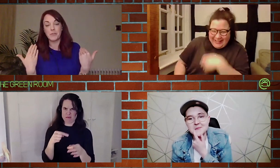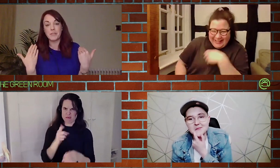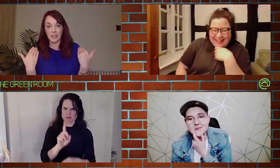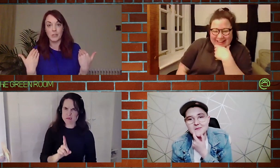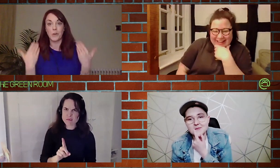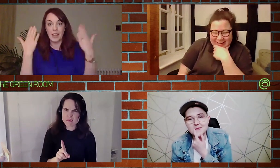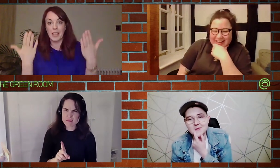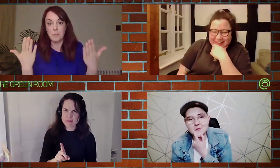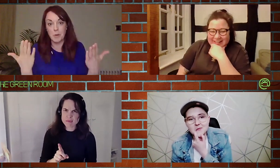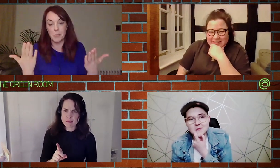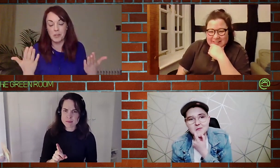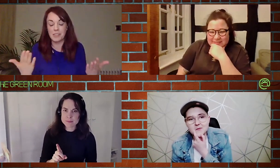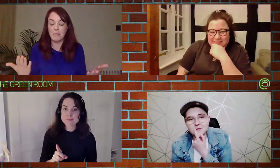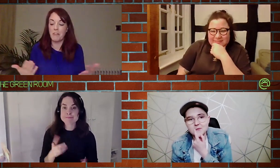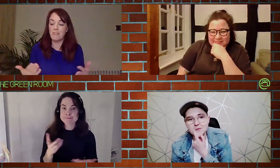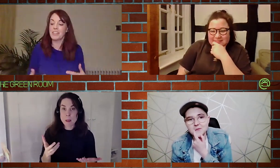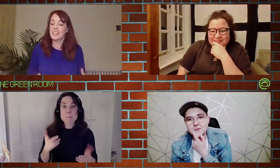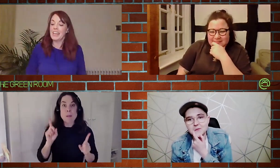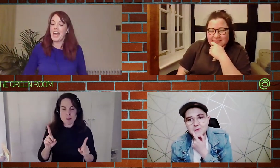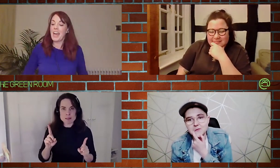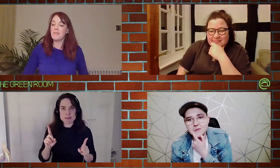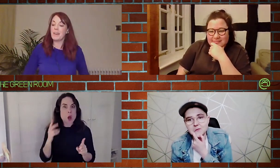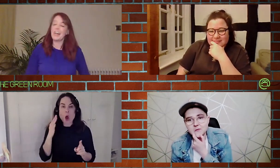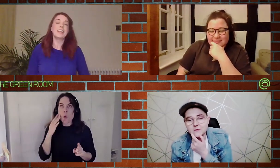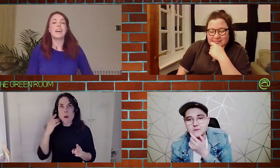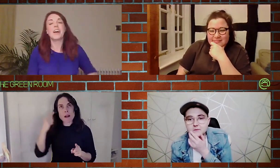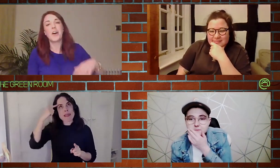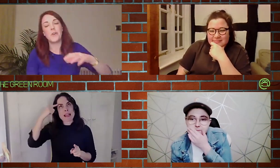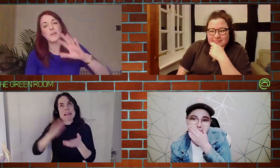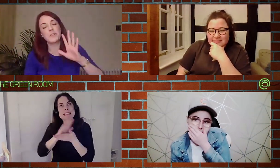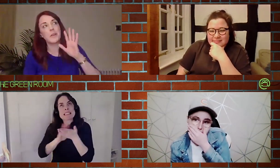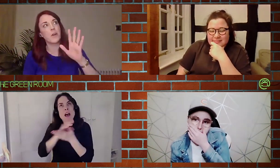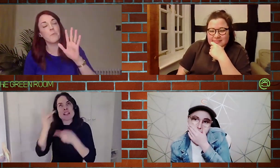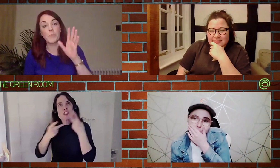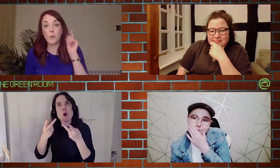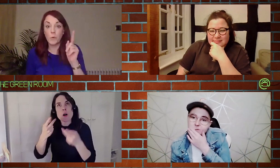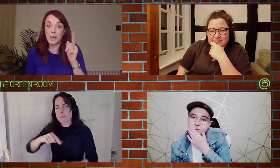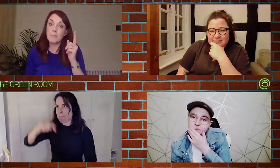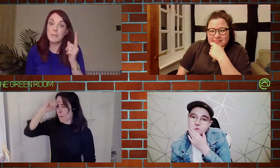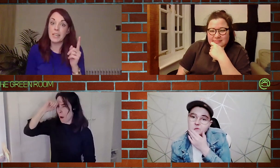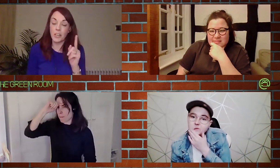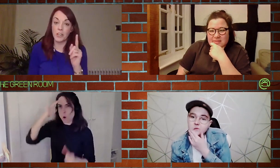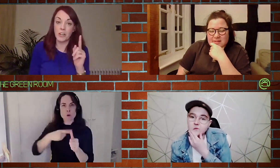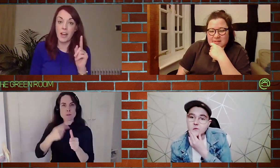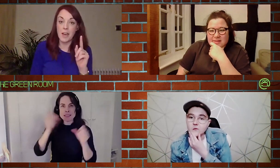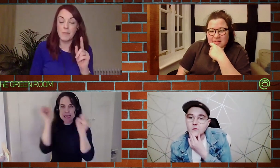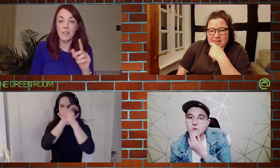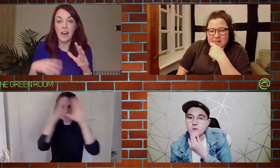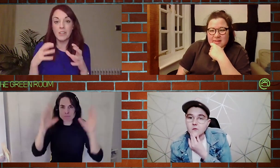Science Song. I think about Brooklyn Melvin. I want to bring up one in particular that I